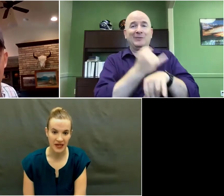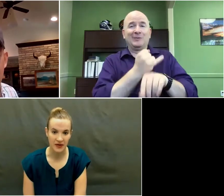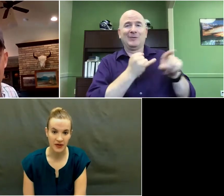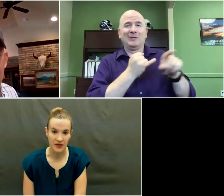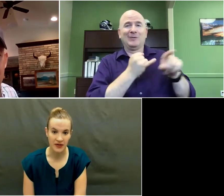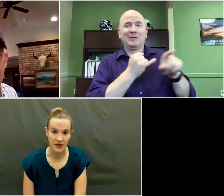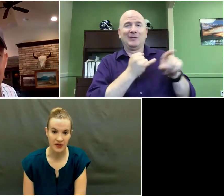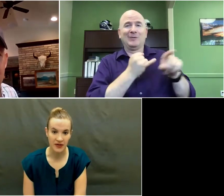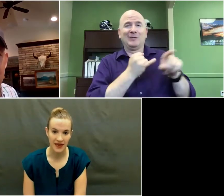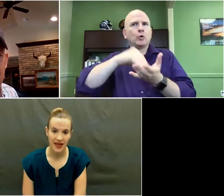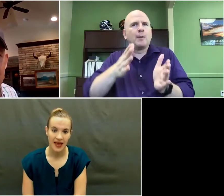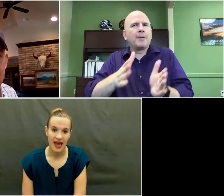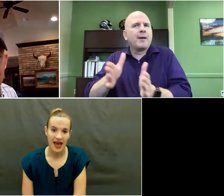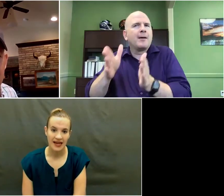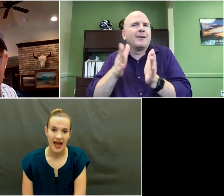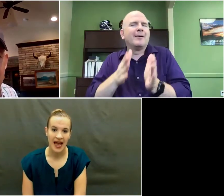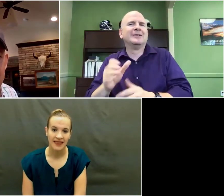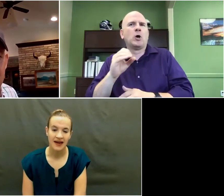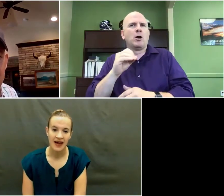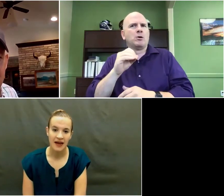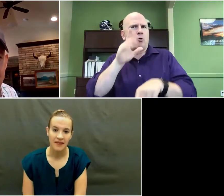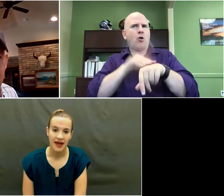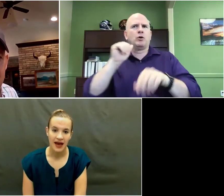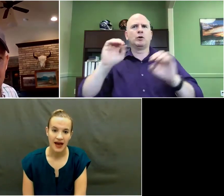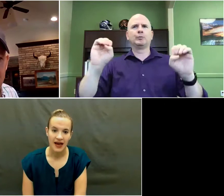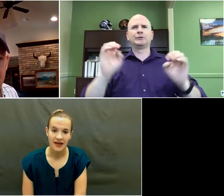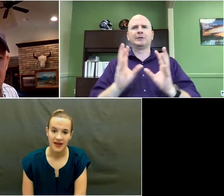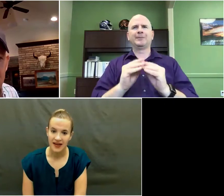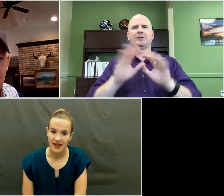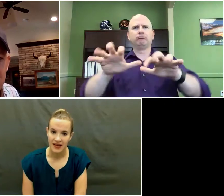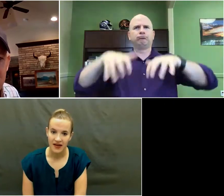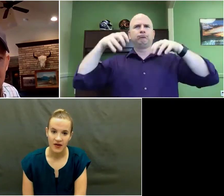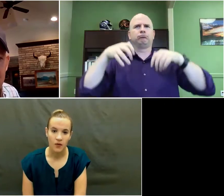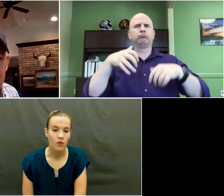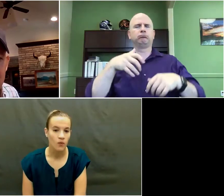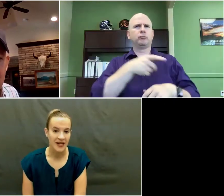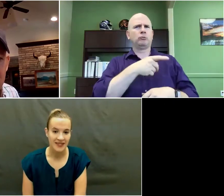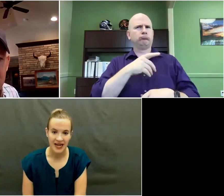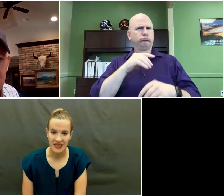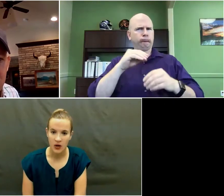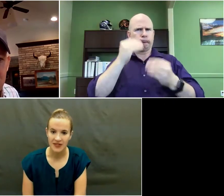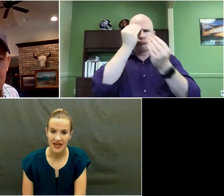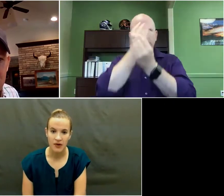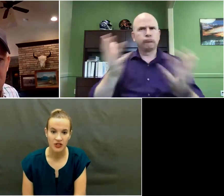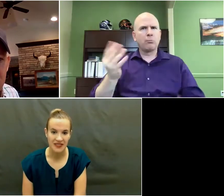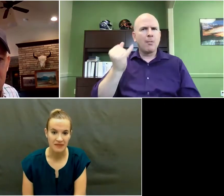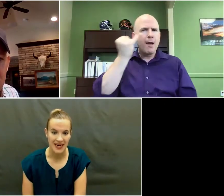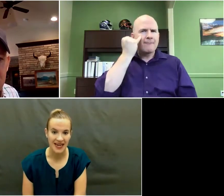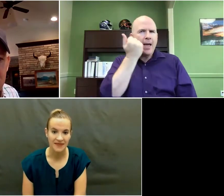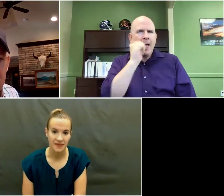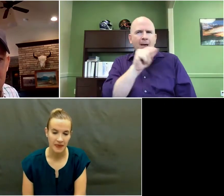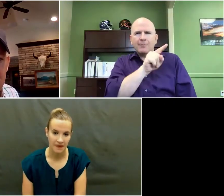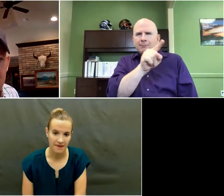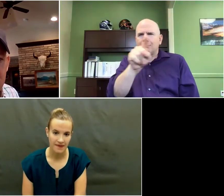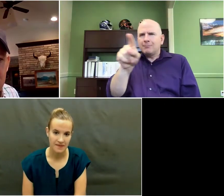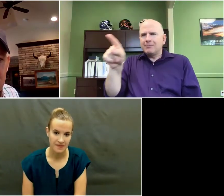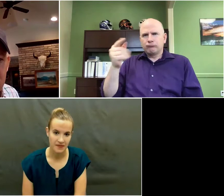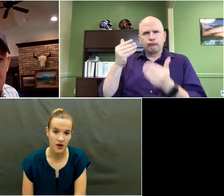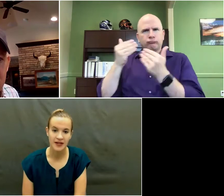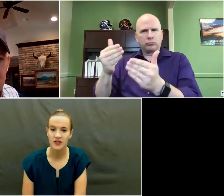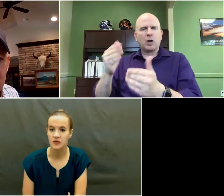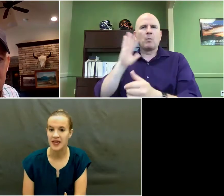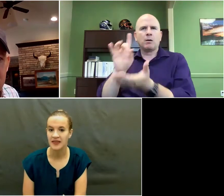University. And at the time, we decided to host emergency meeting, or excuse me, the